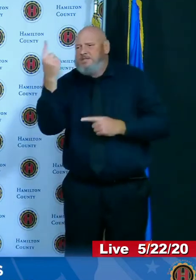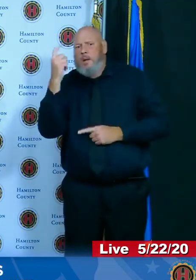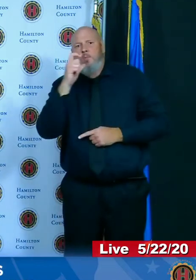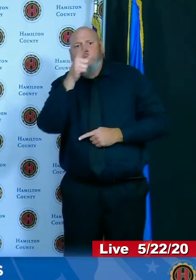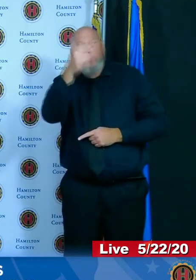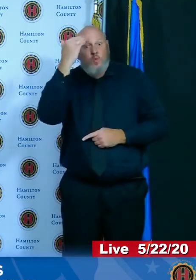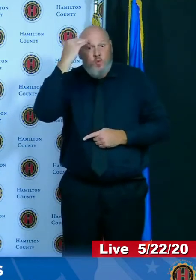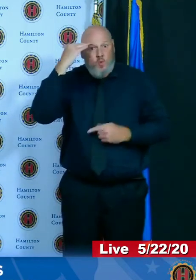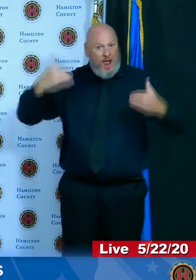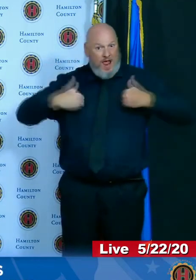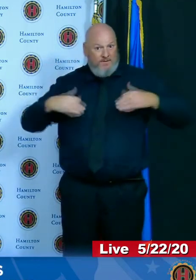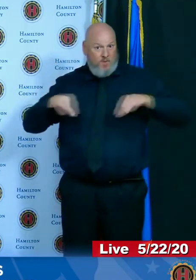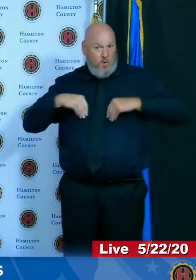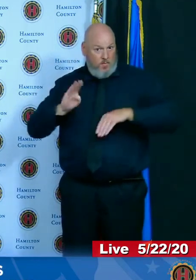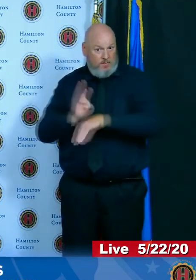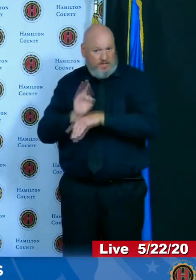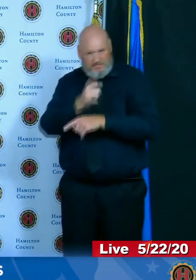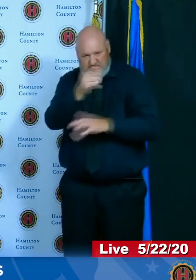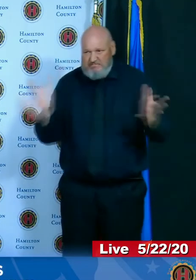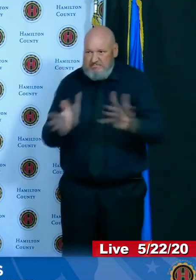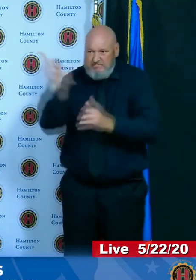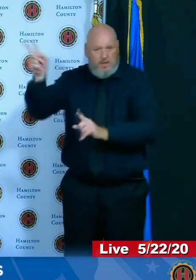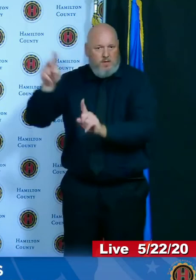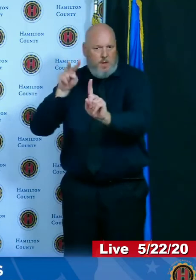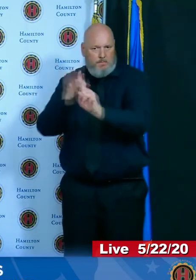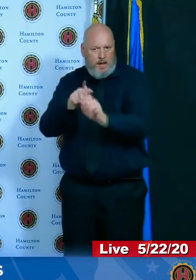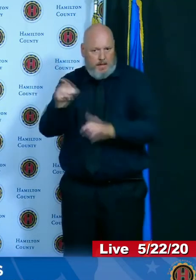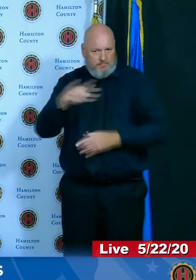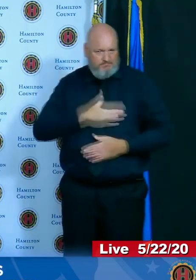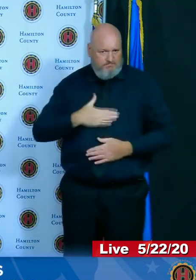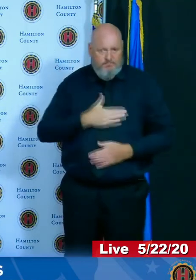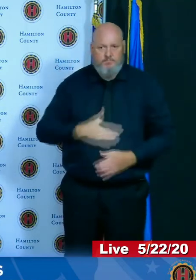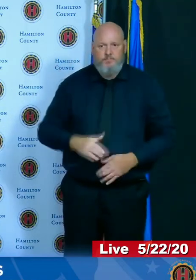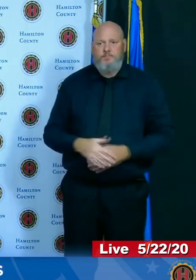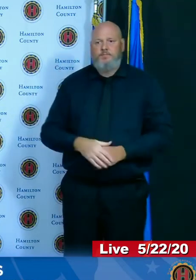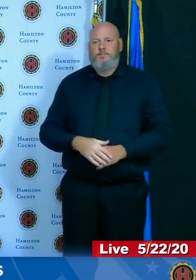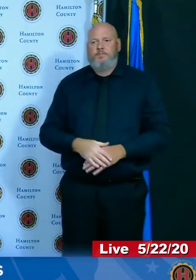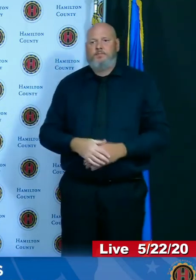Commissioner of Public Health for Hamilton County and as we open up Greg